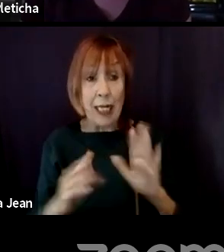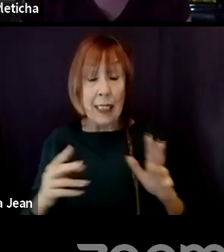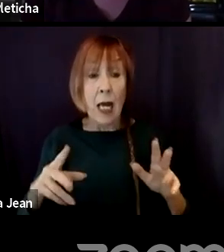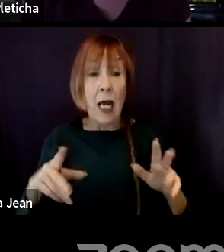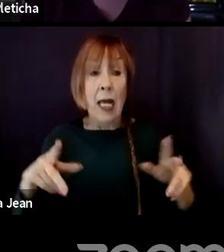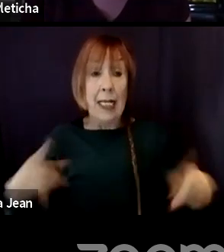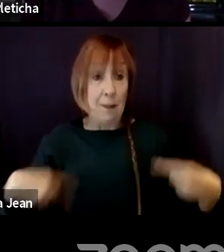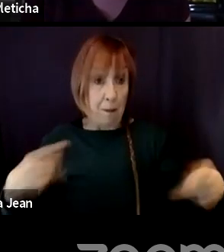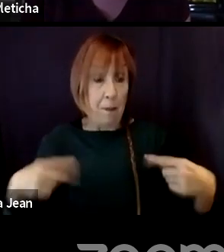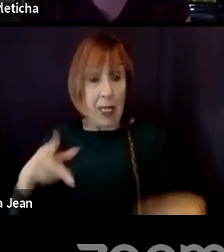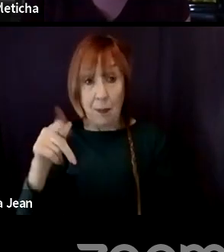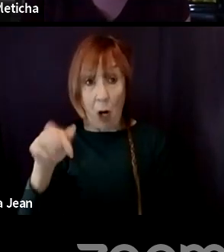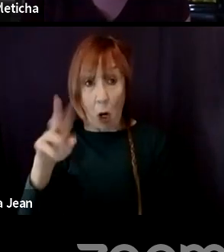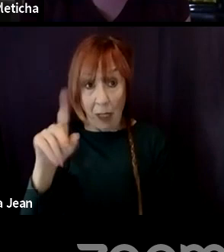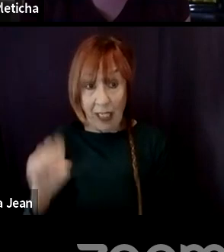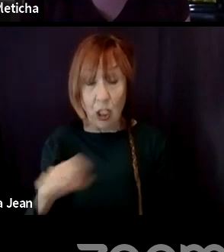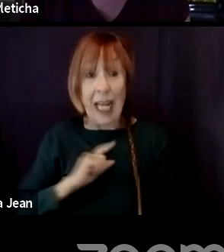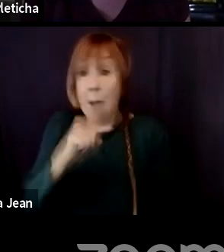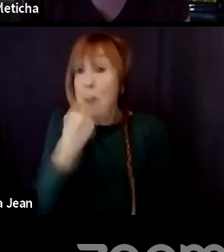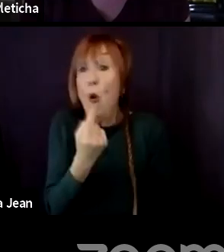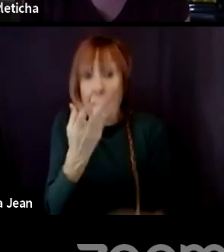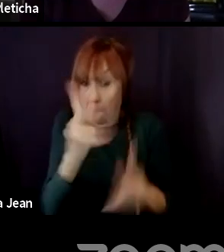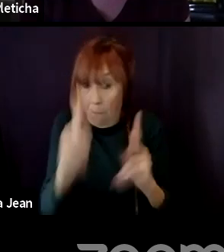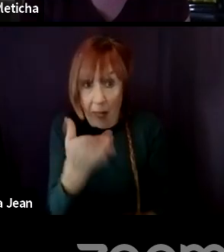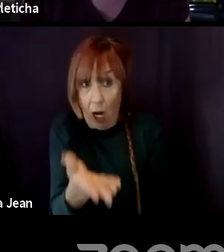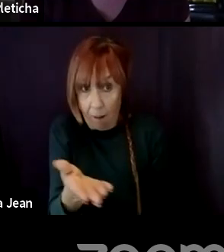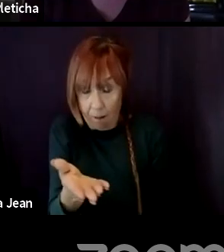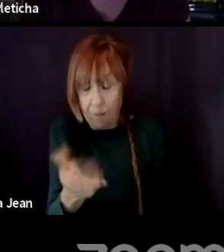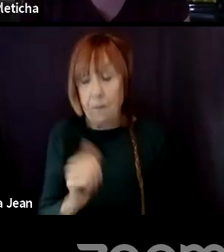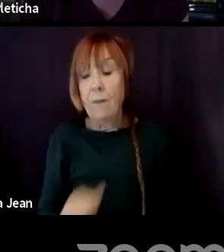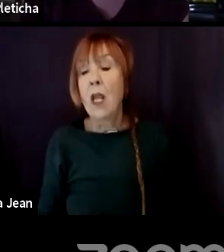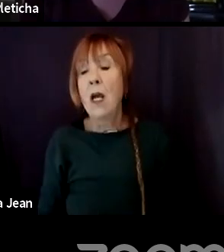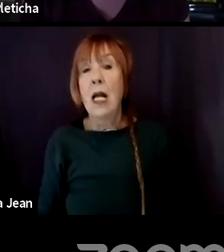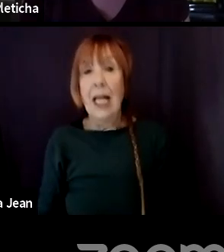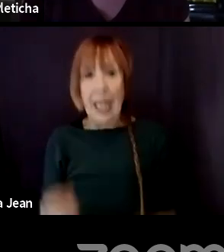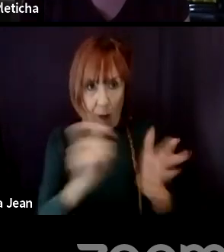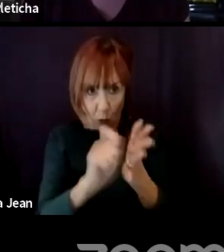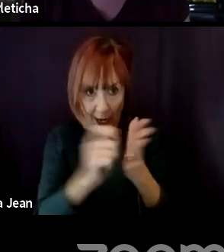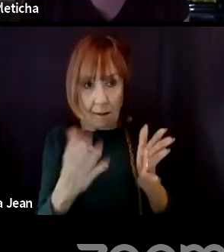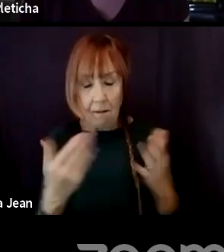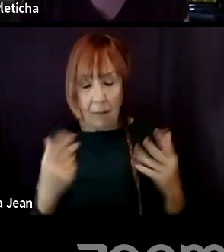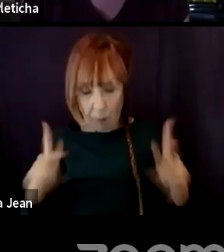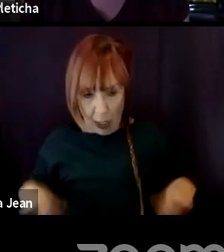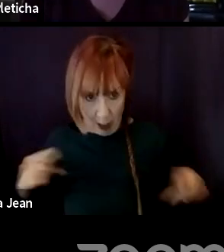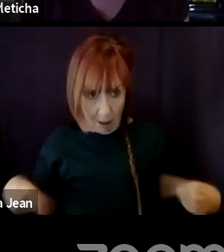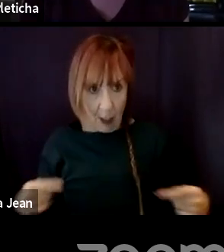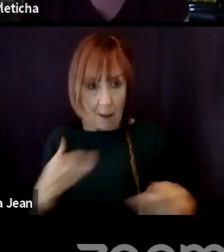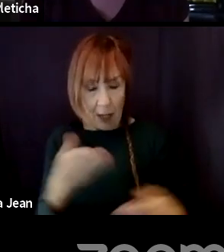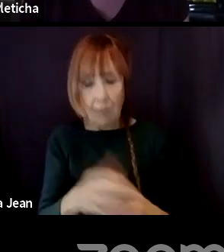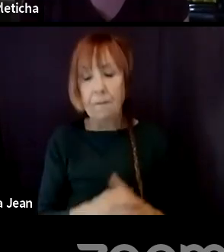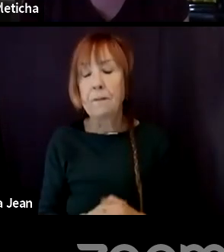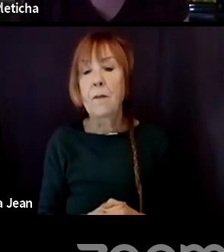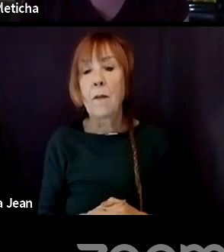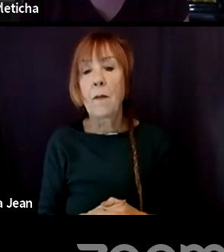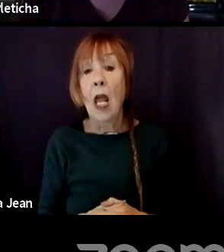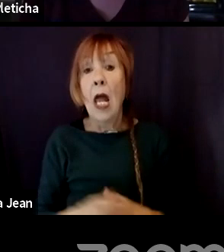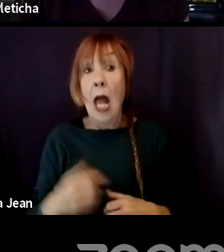So, my bosses were incredible people and so 'cause I went into that job going,